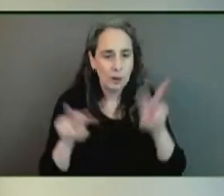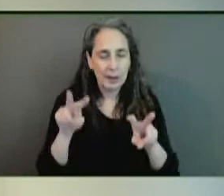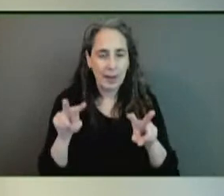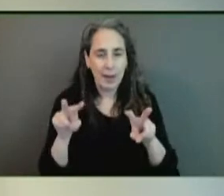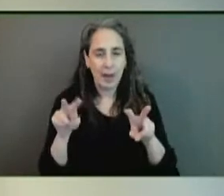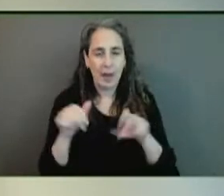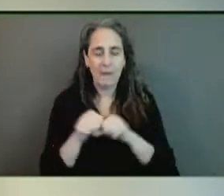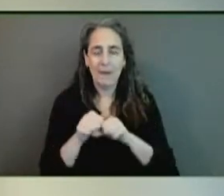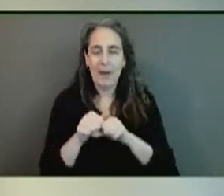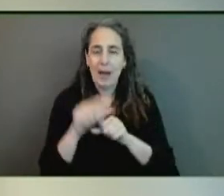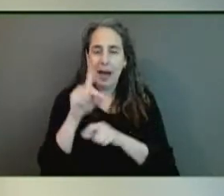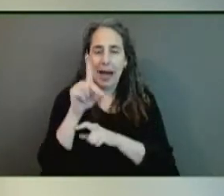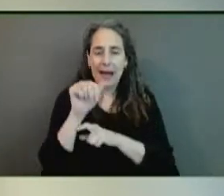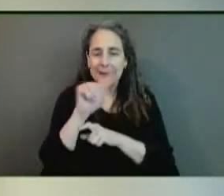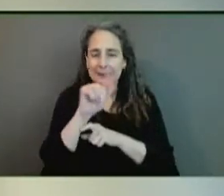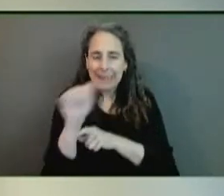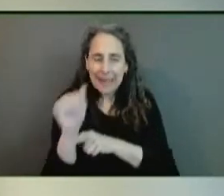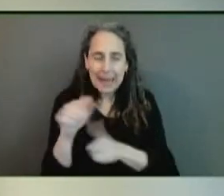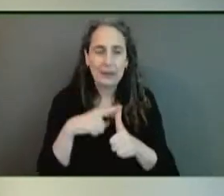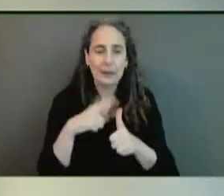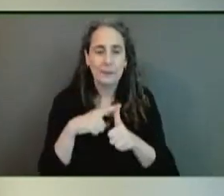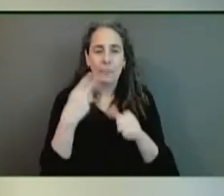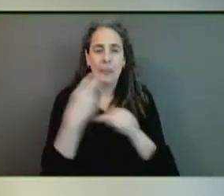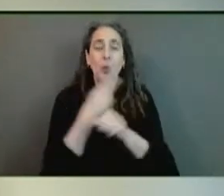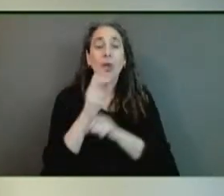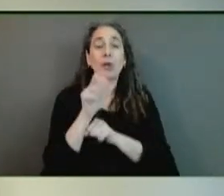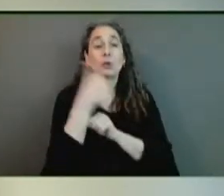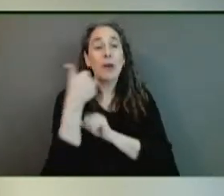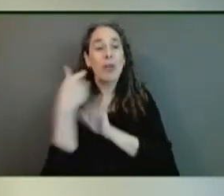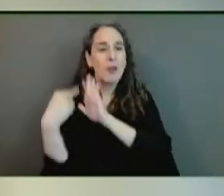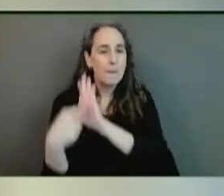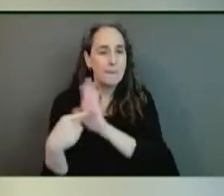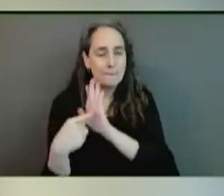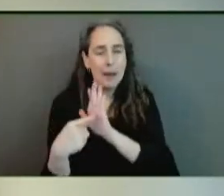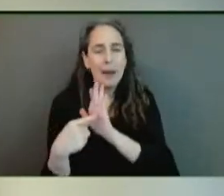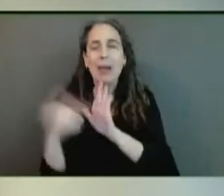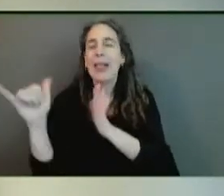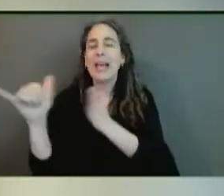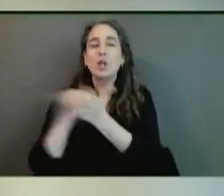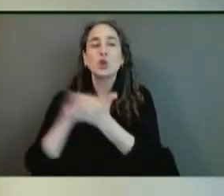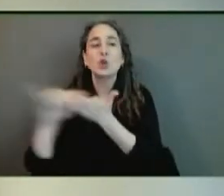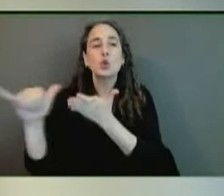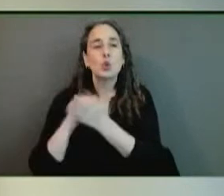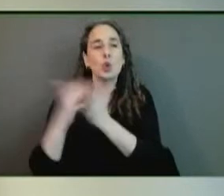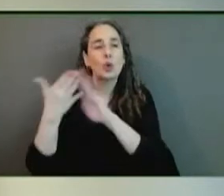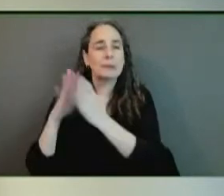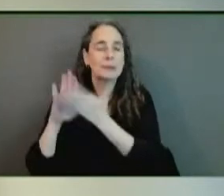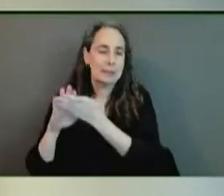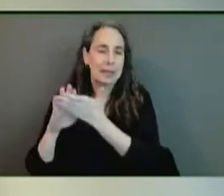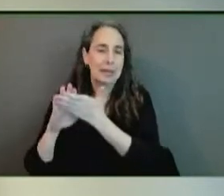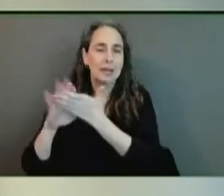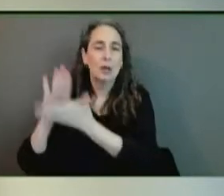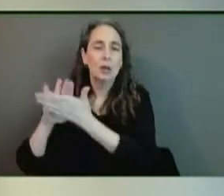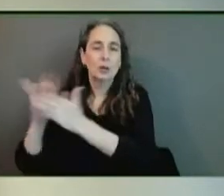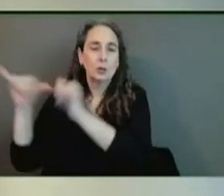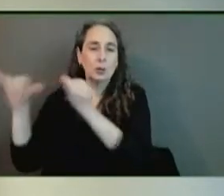continuously lk at at surveillance data. We use other